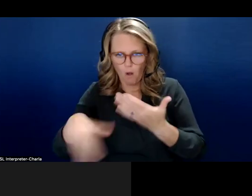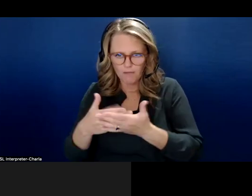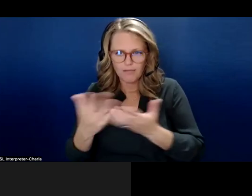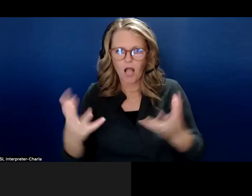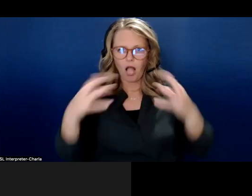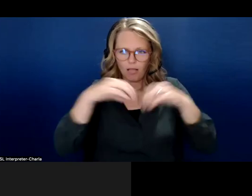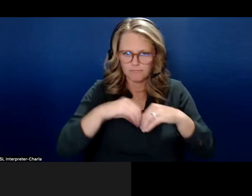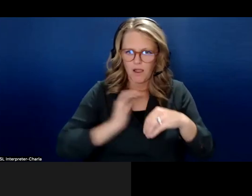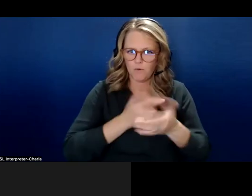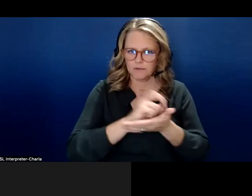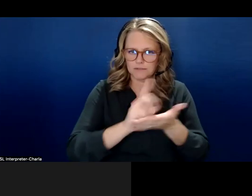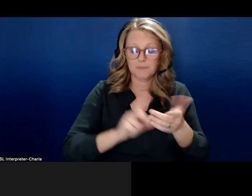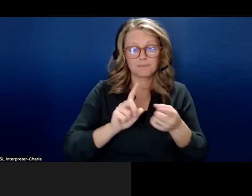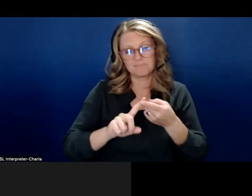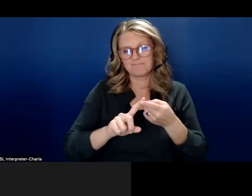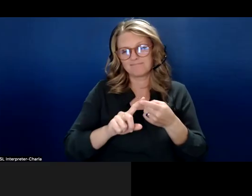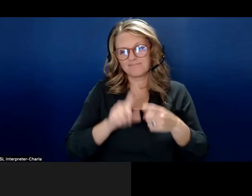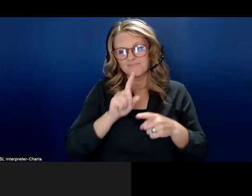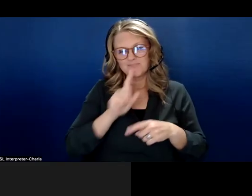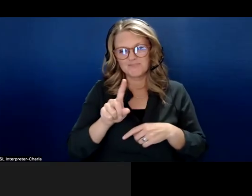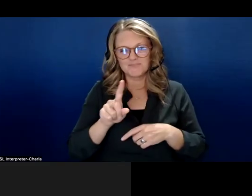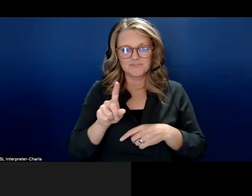and really find the property monuments